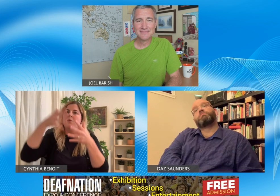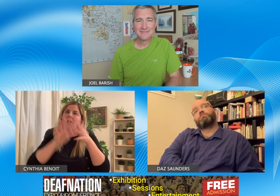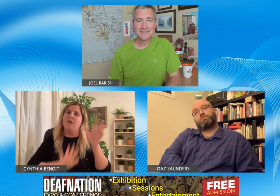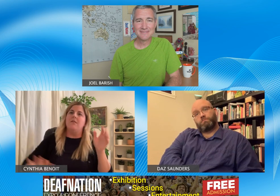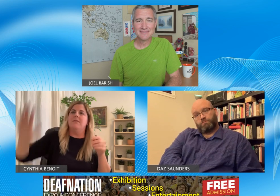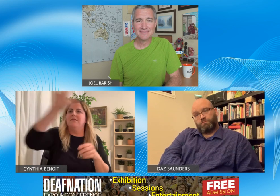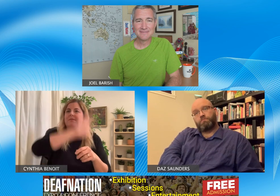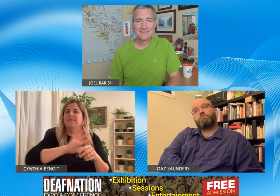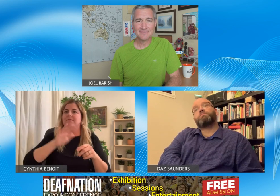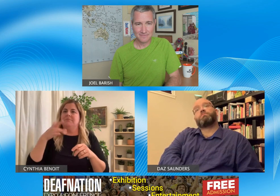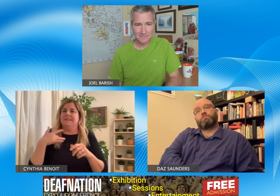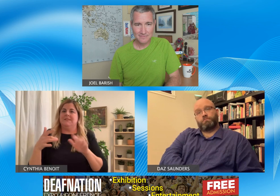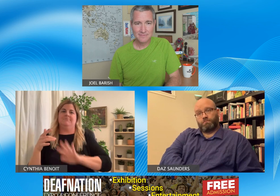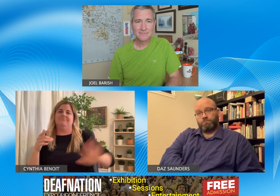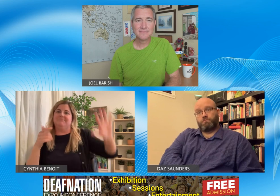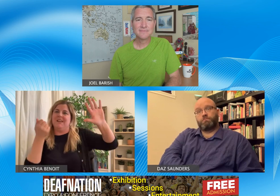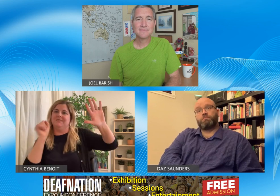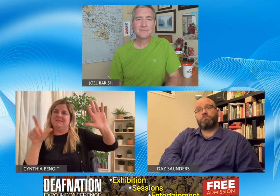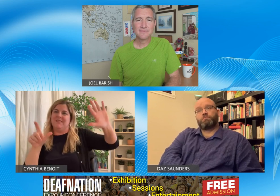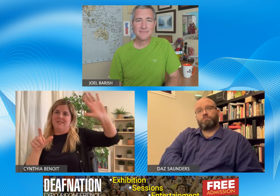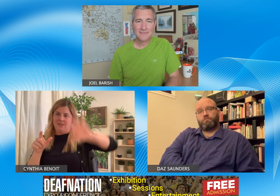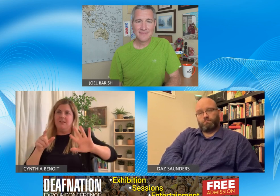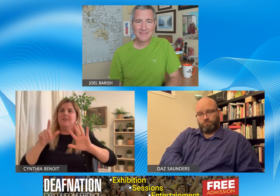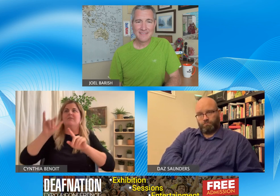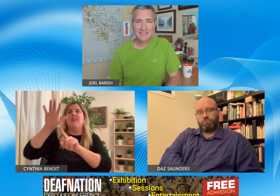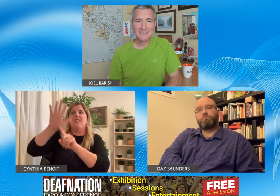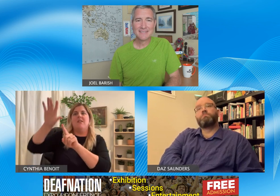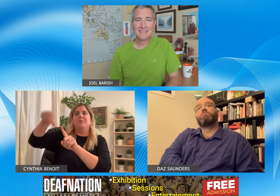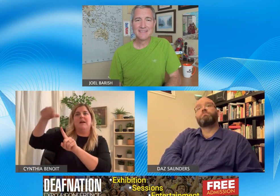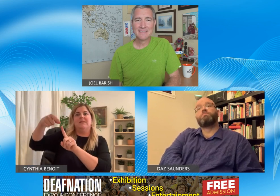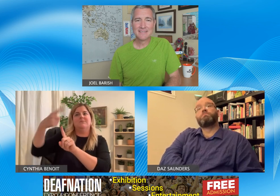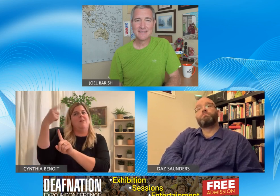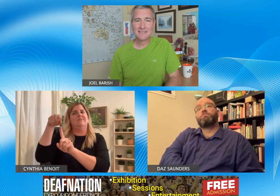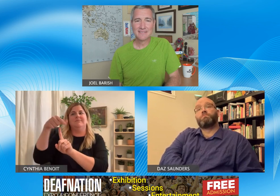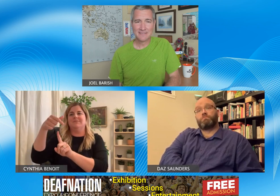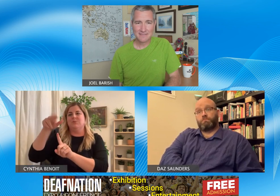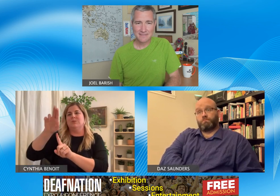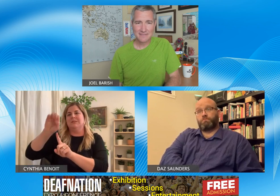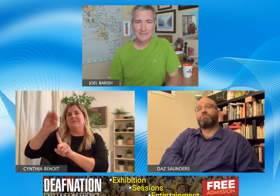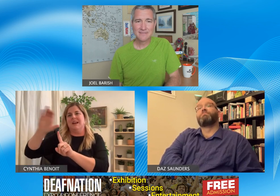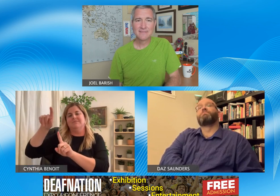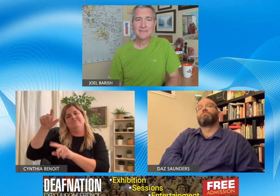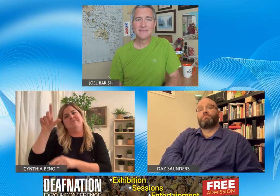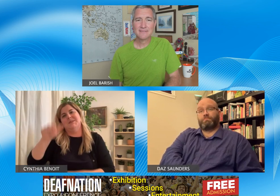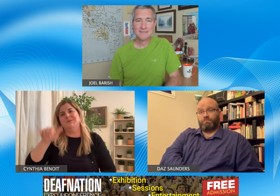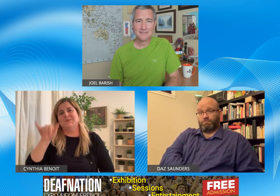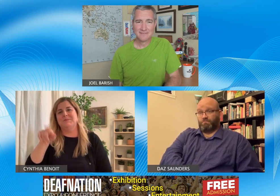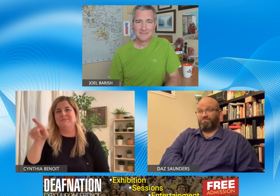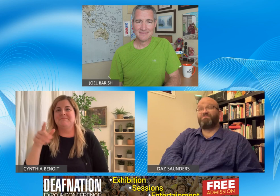While ASL is mainly used in most parts of North America, LSQ is prevalent in Quebec.